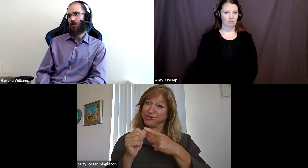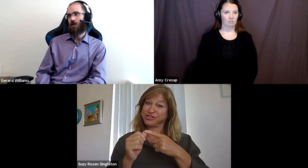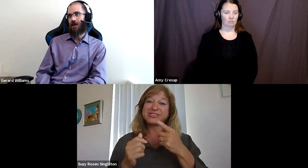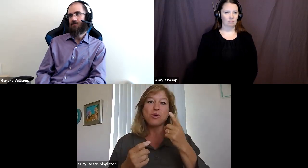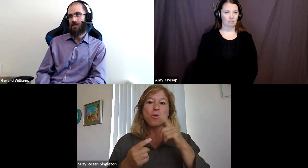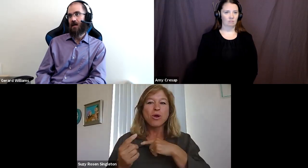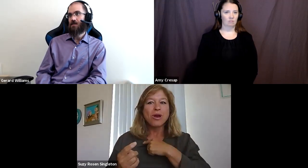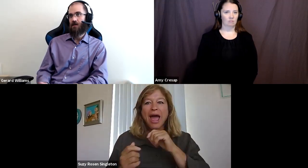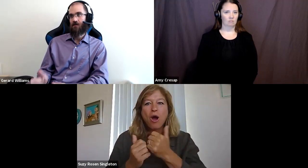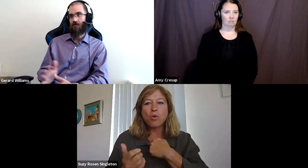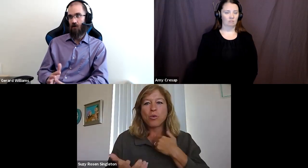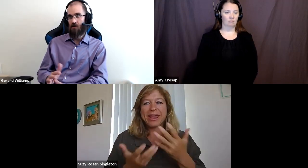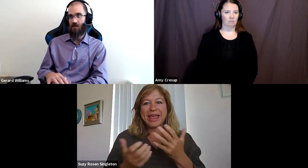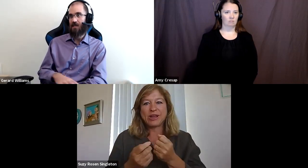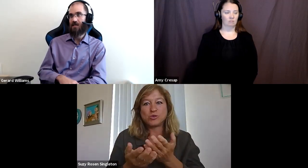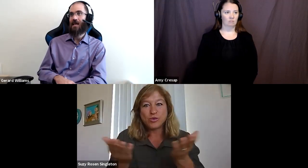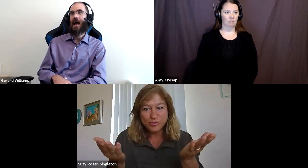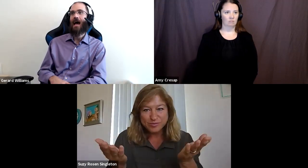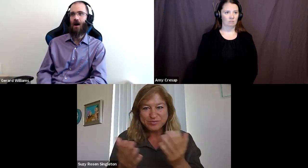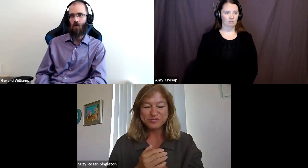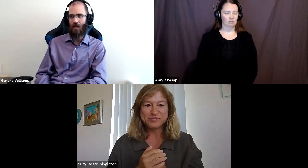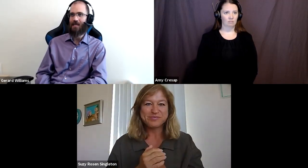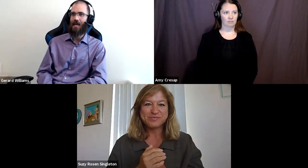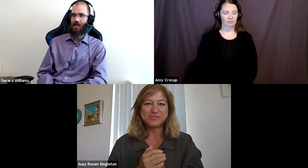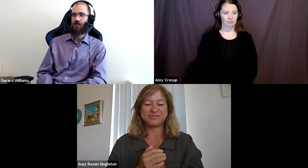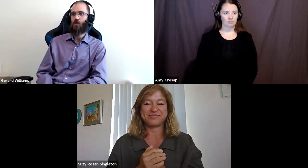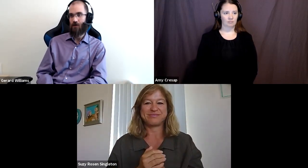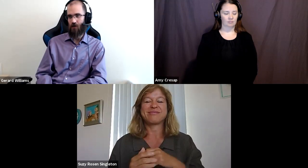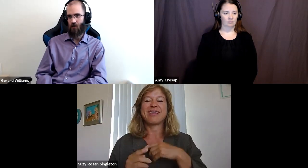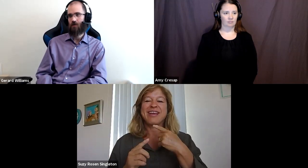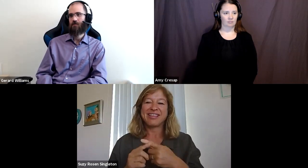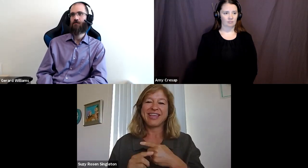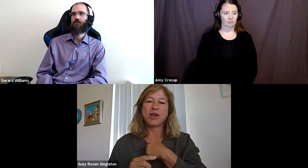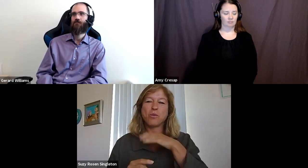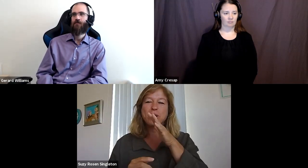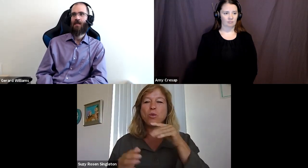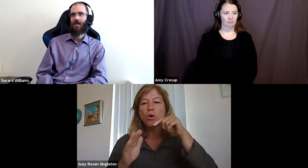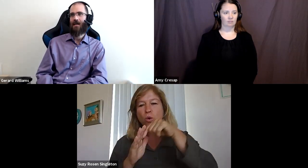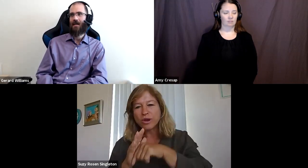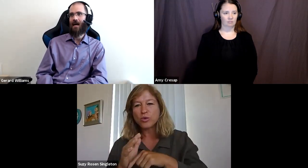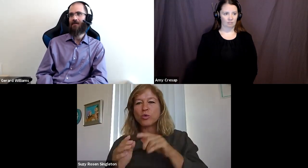What I want to emphasize first is, how we engage with you.